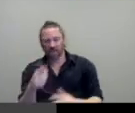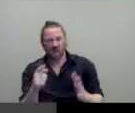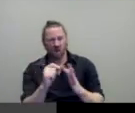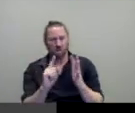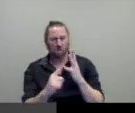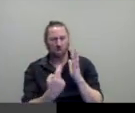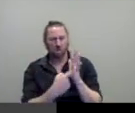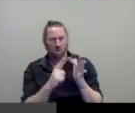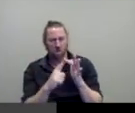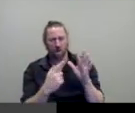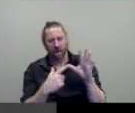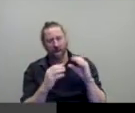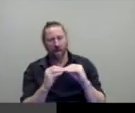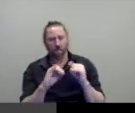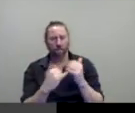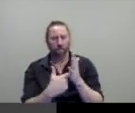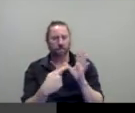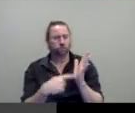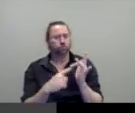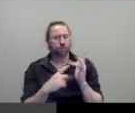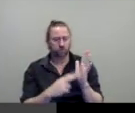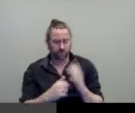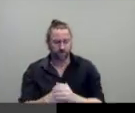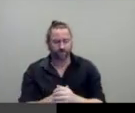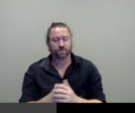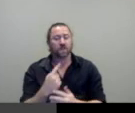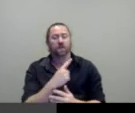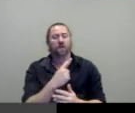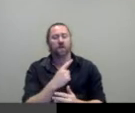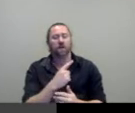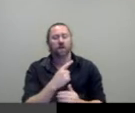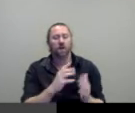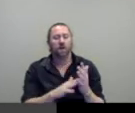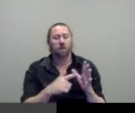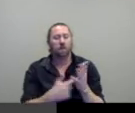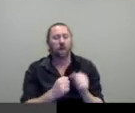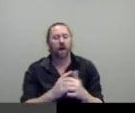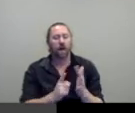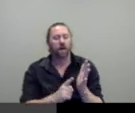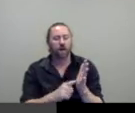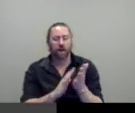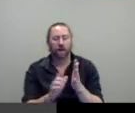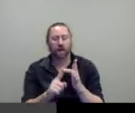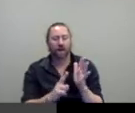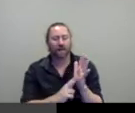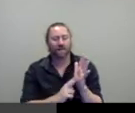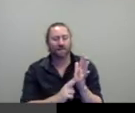delicate modernist sculpture by the American Australian Margel Hinder is a perfect example